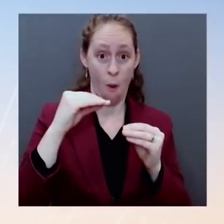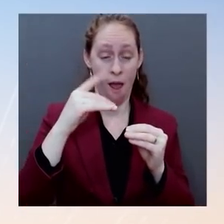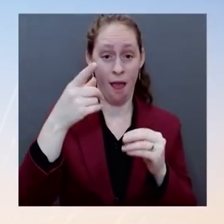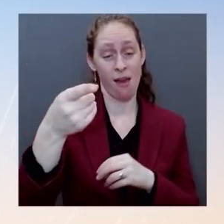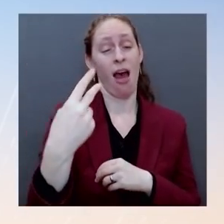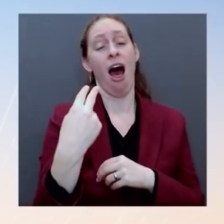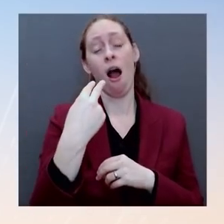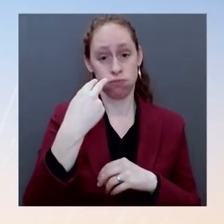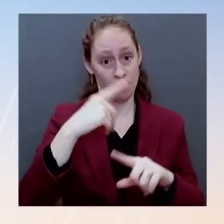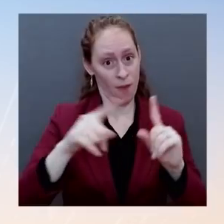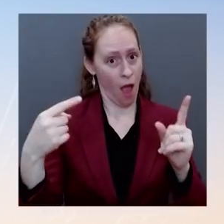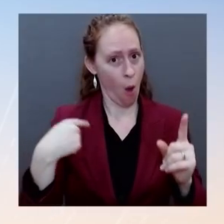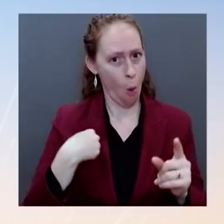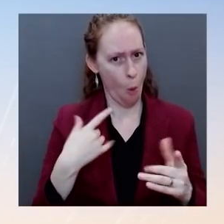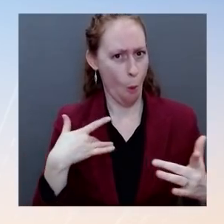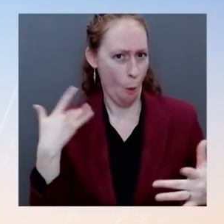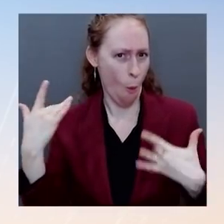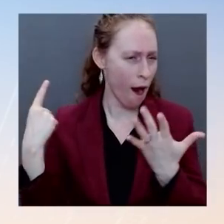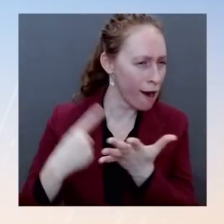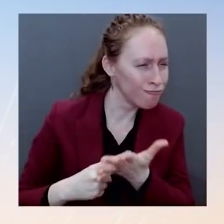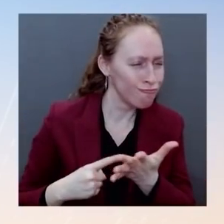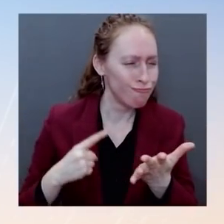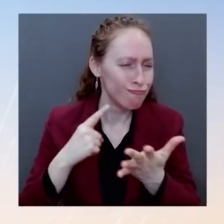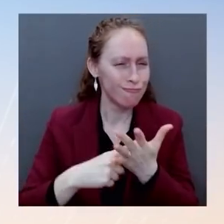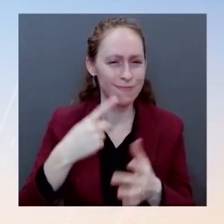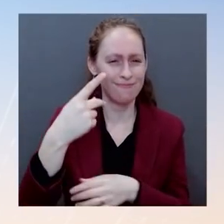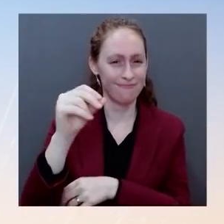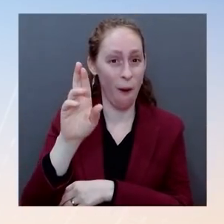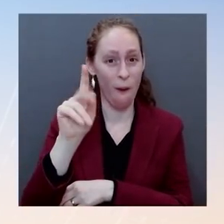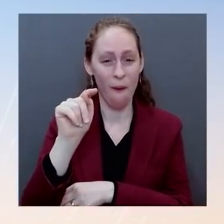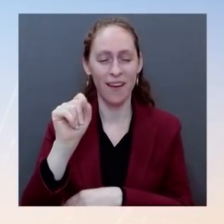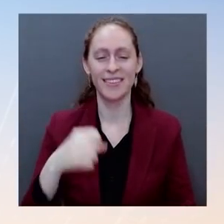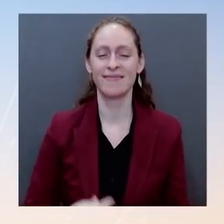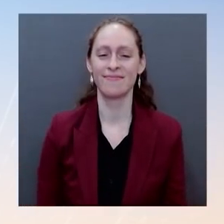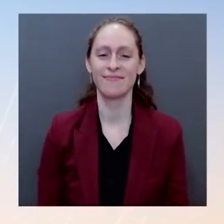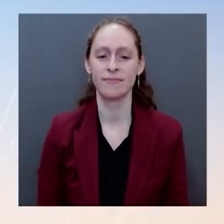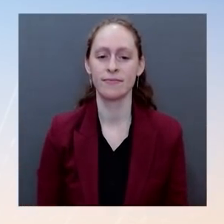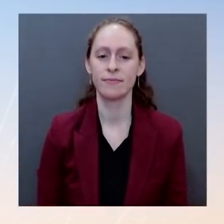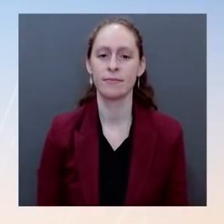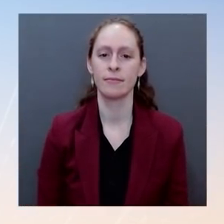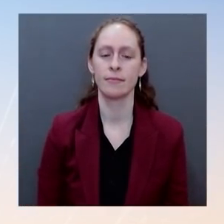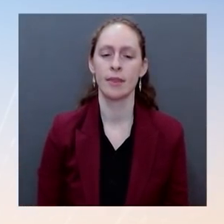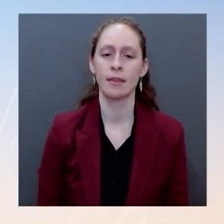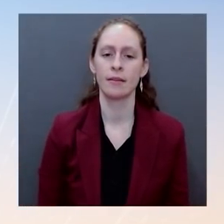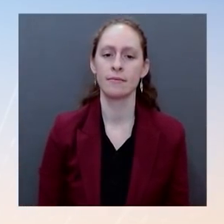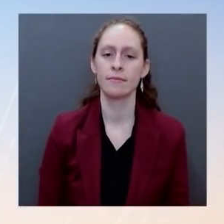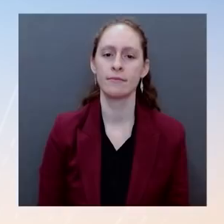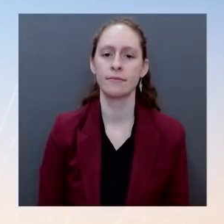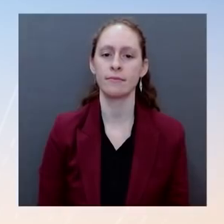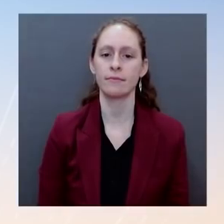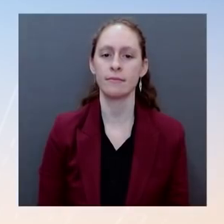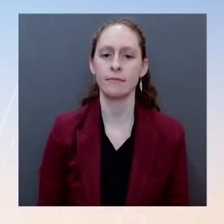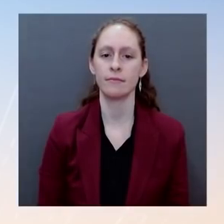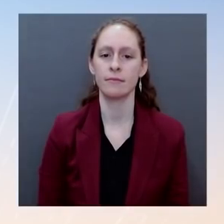and the idea here is relatively simple, which is: If you're having to offload all of the containers